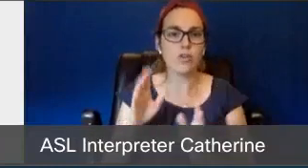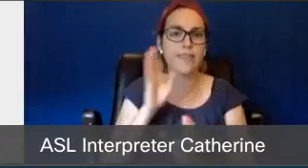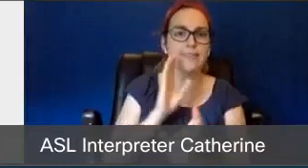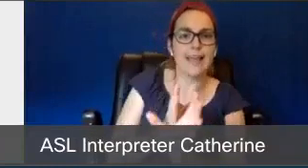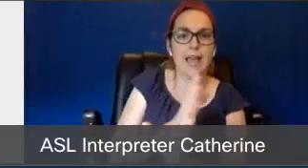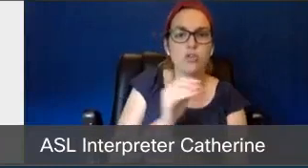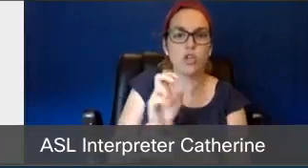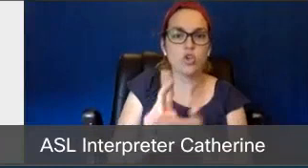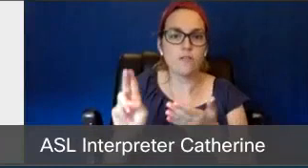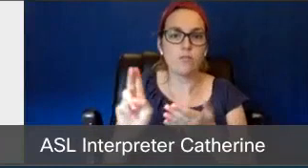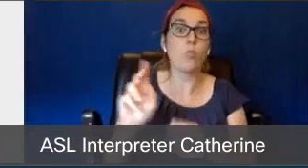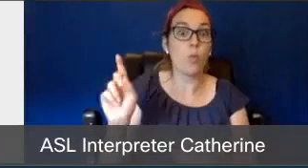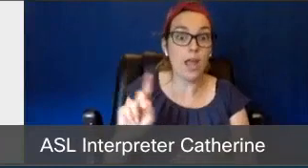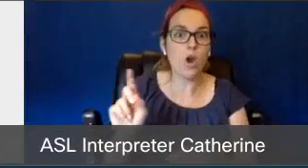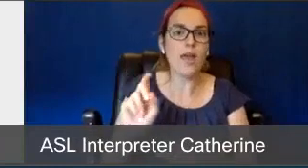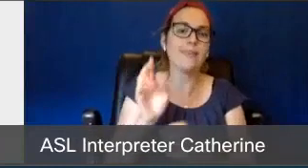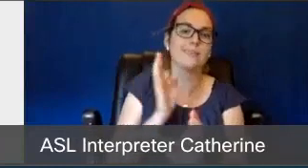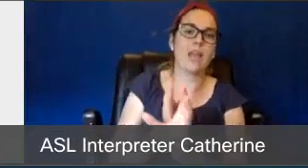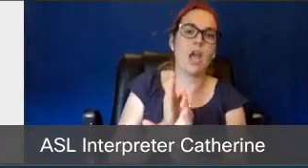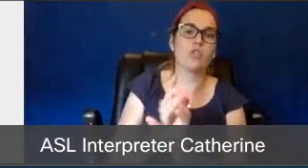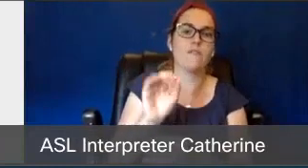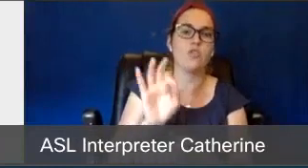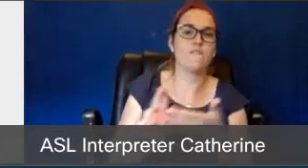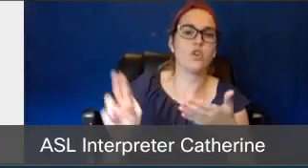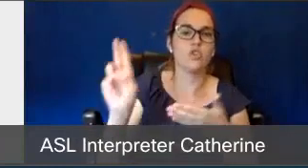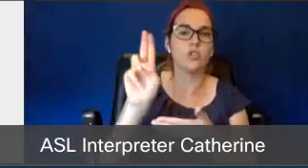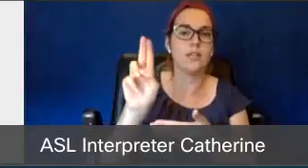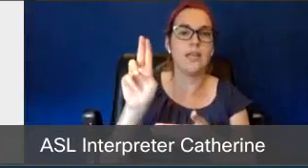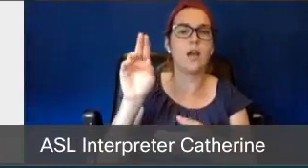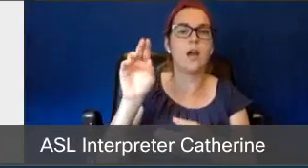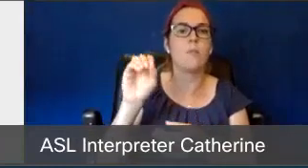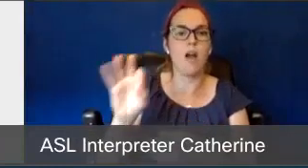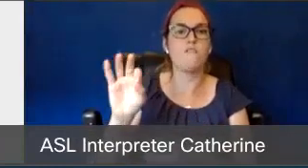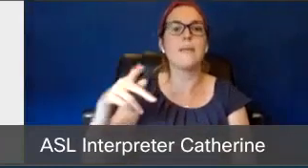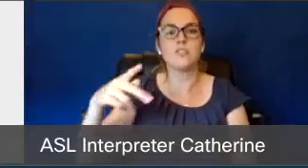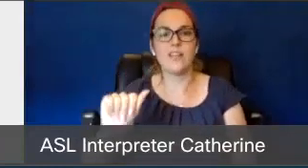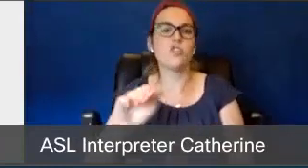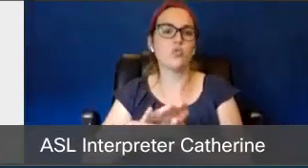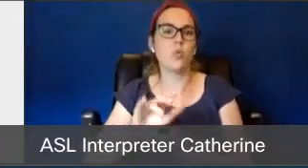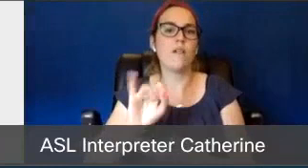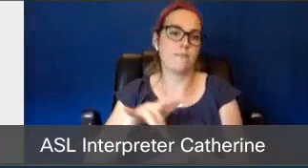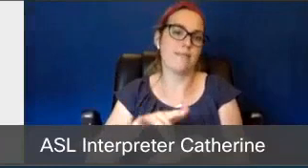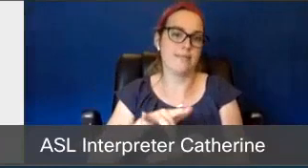Dr. Marlowe studies the impact of coercion in substance use treatment, the effects of drug courts